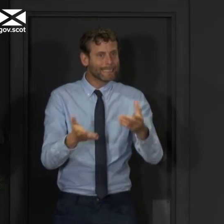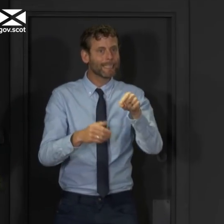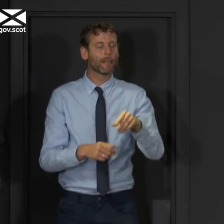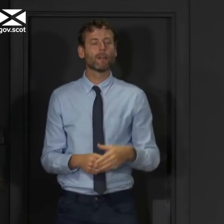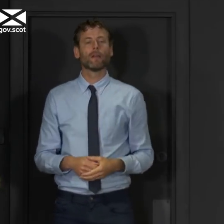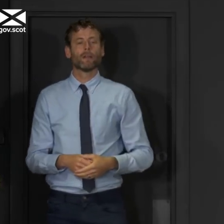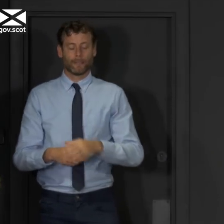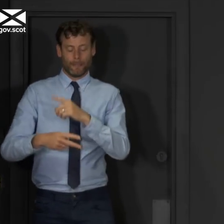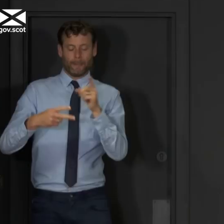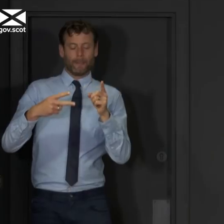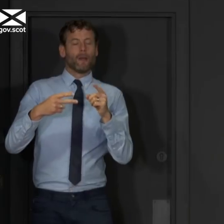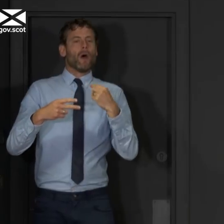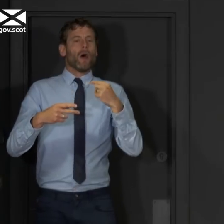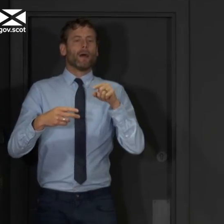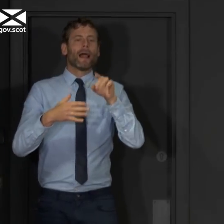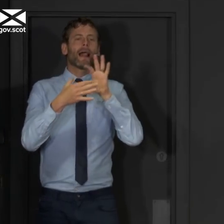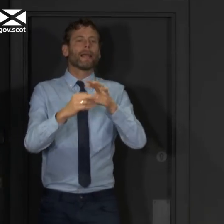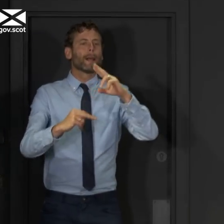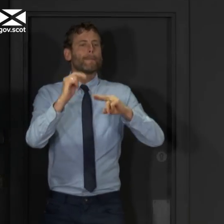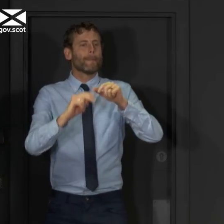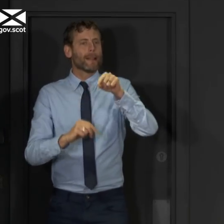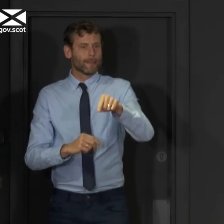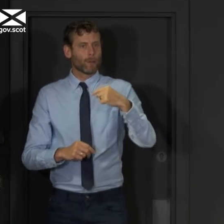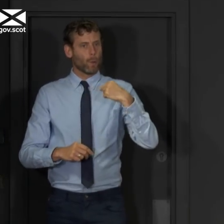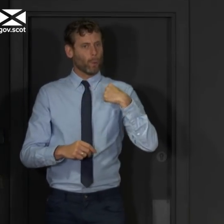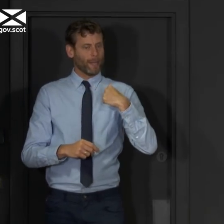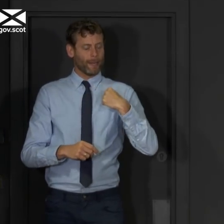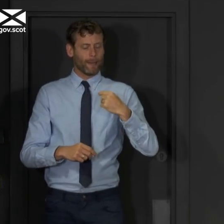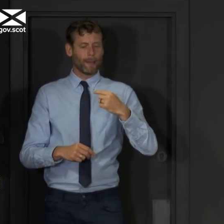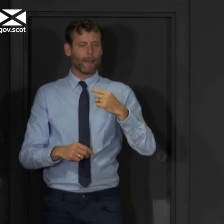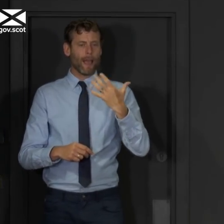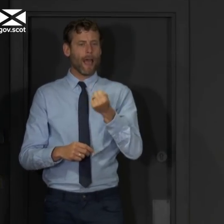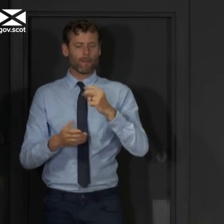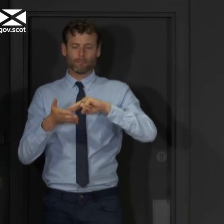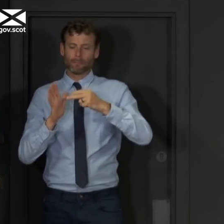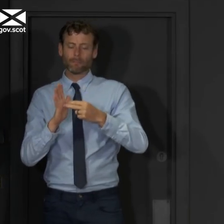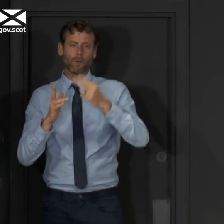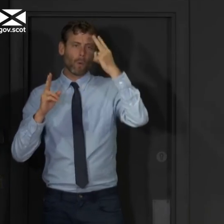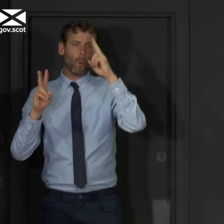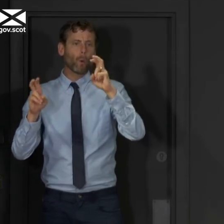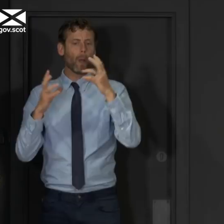our Help to Buy scheme - which was due to come to an end next March - we are extending